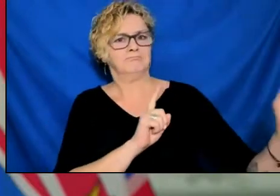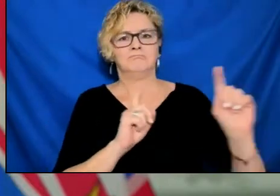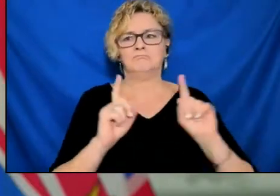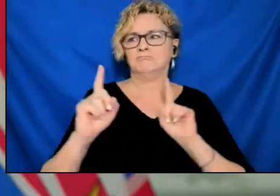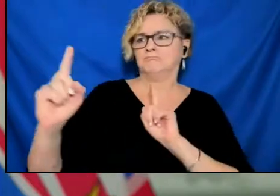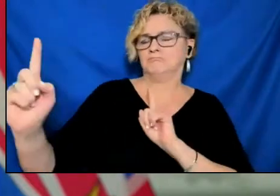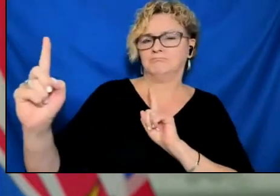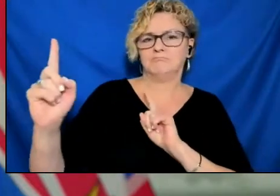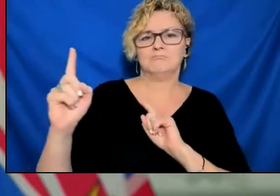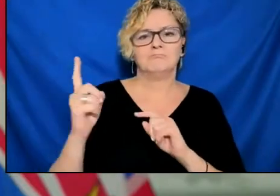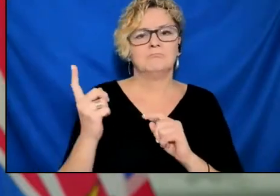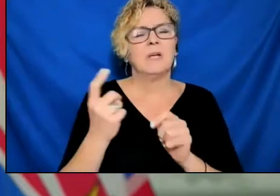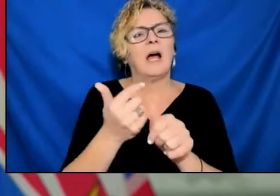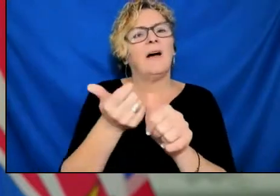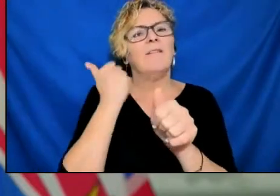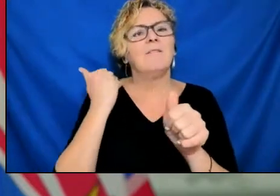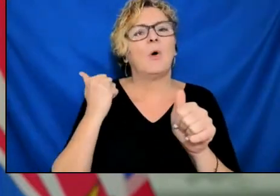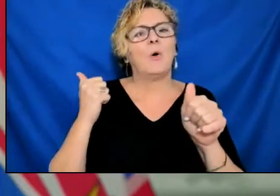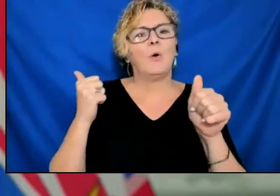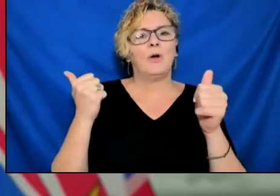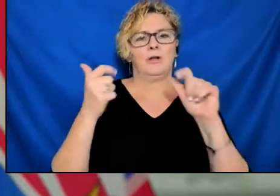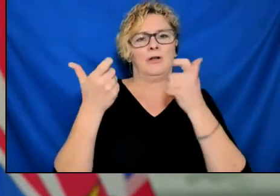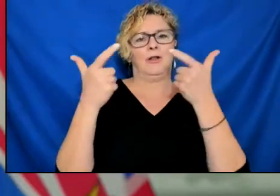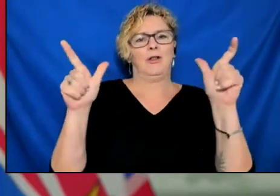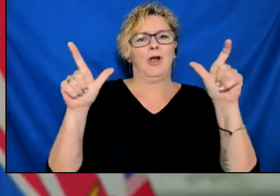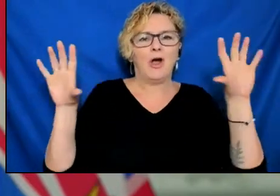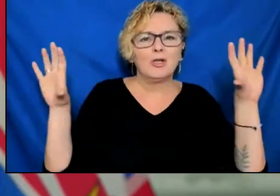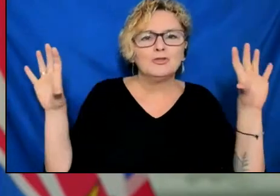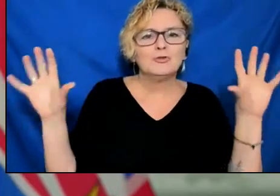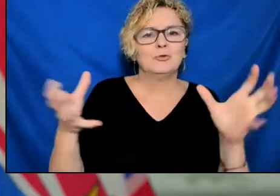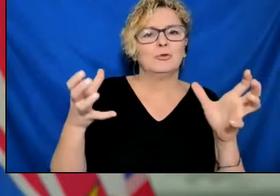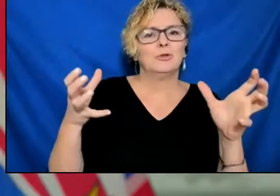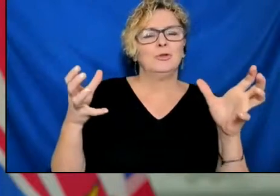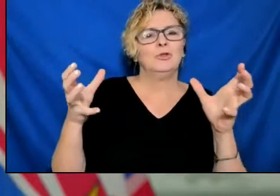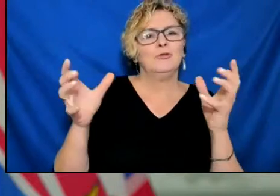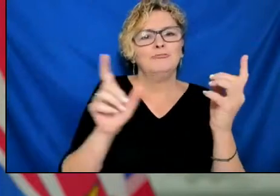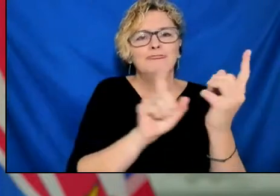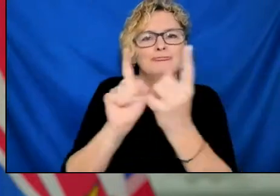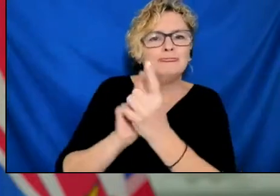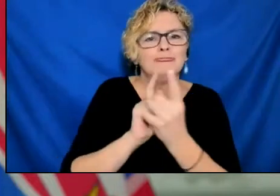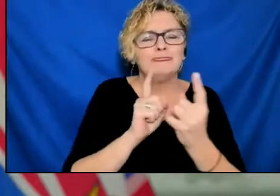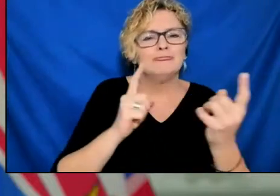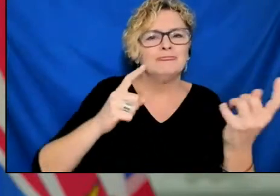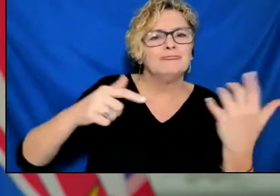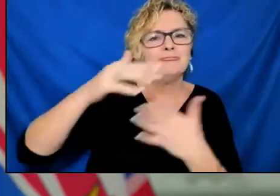Avoiding crowds, and particularly if you are concerned at all of anybody in